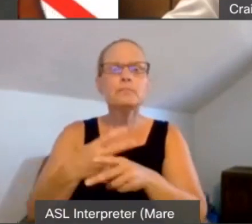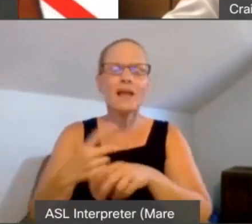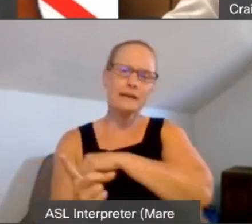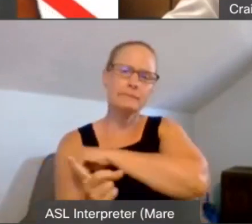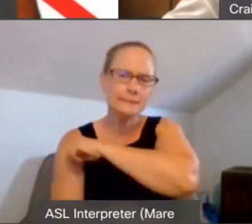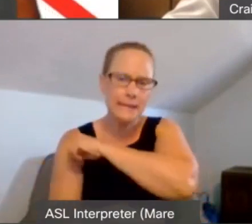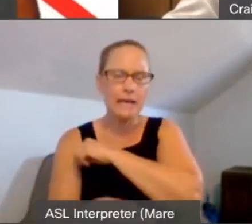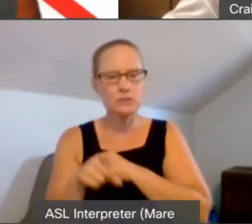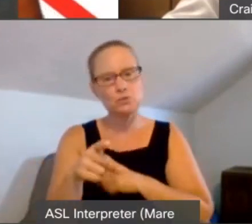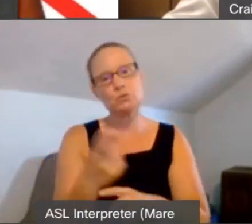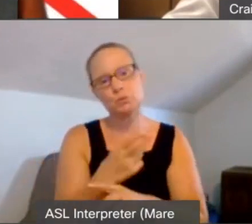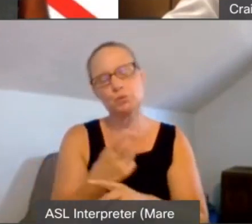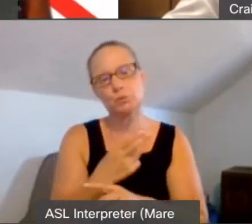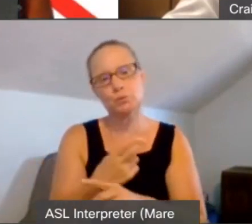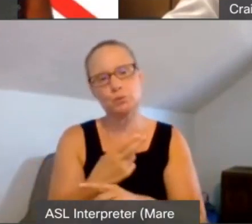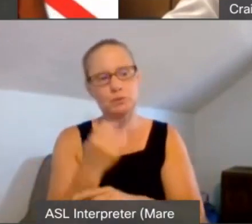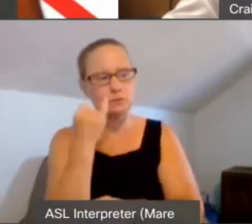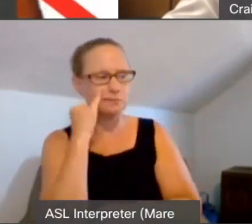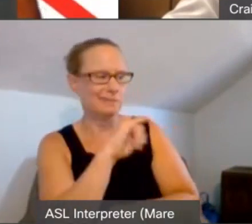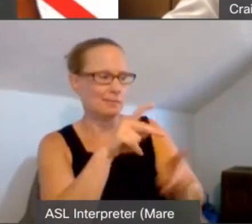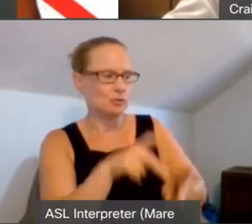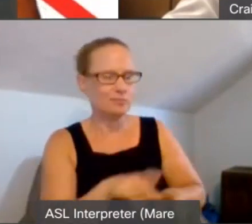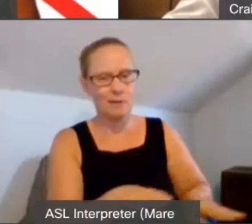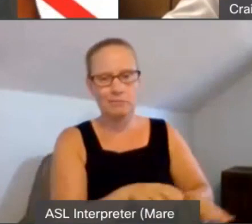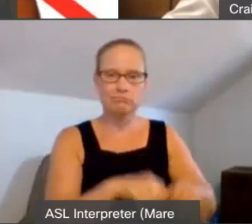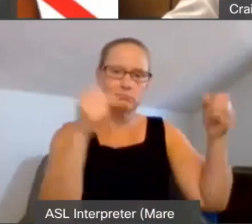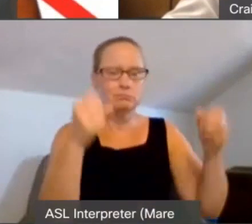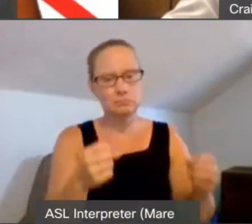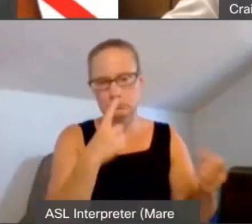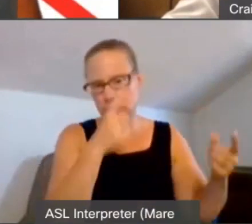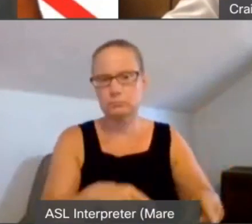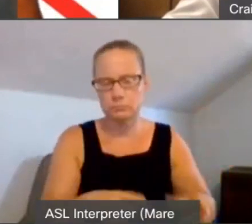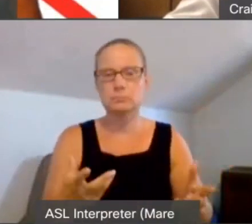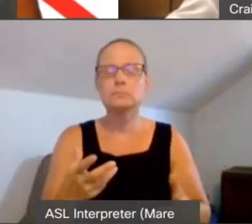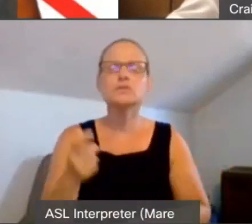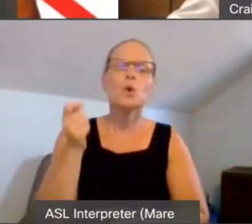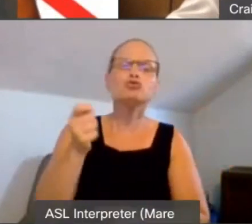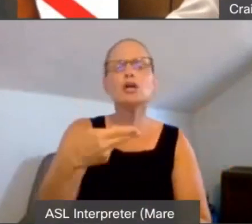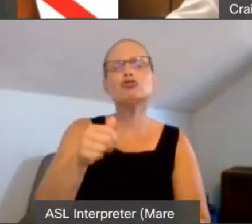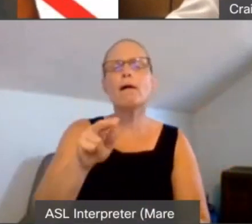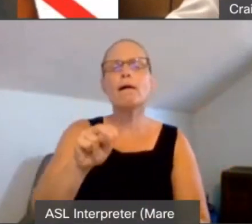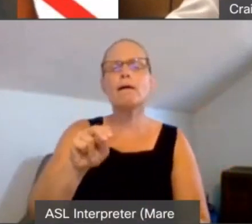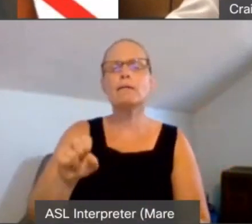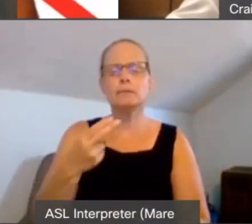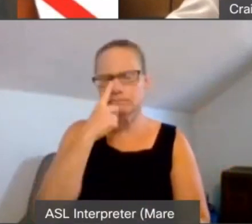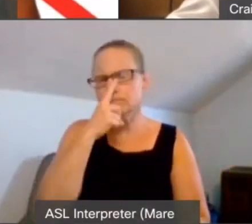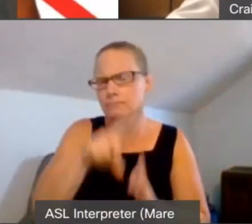that you might use in response to these behaviors? So Judge Hannah I'm gonna ask you if you would wanna start